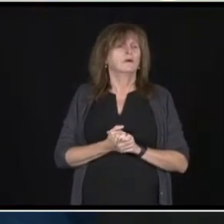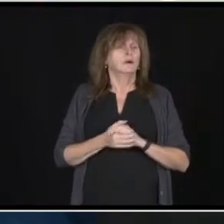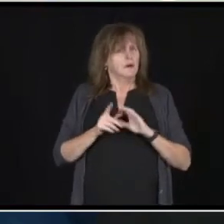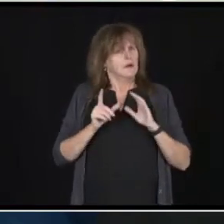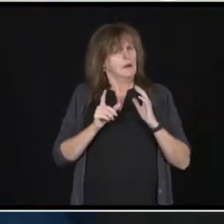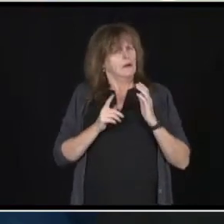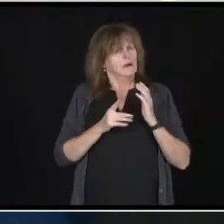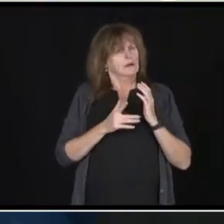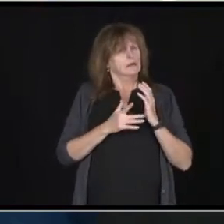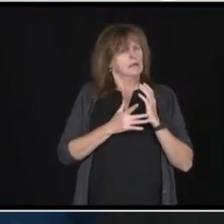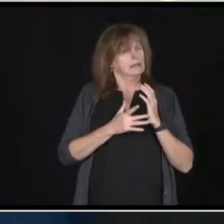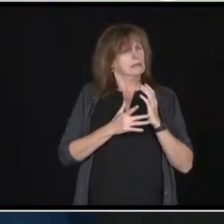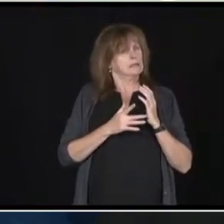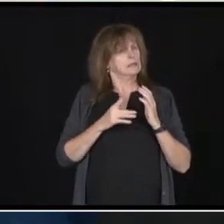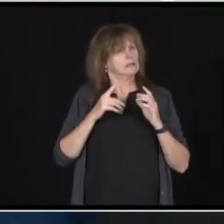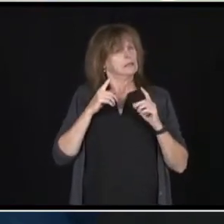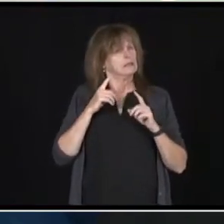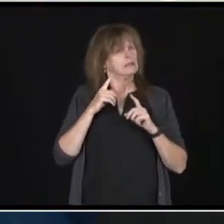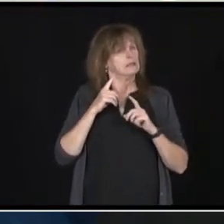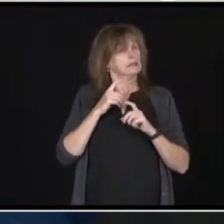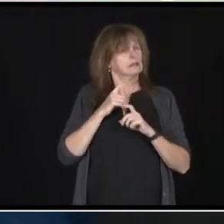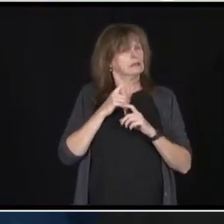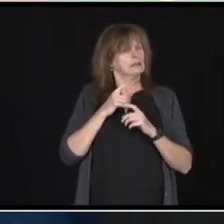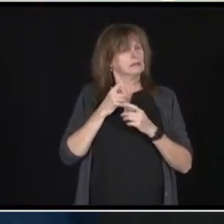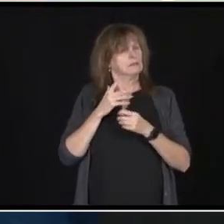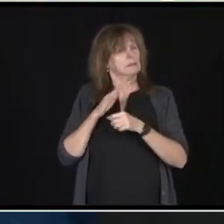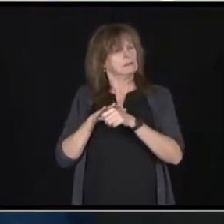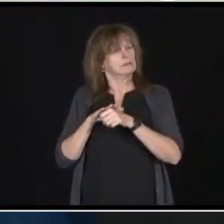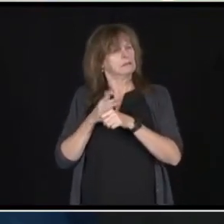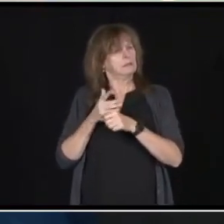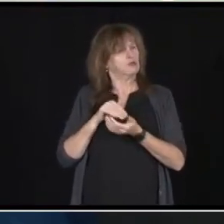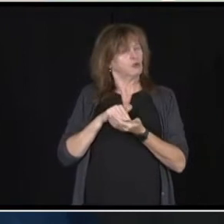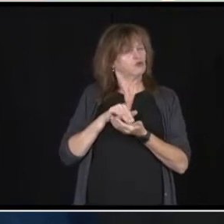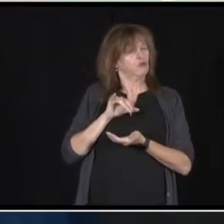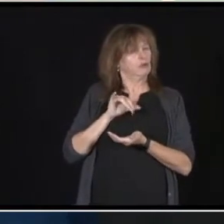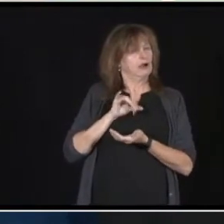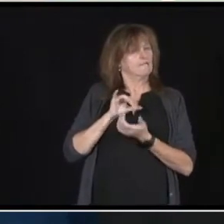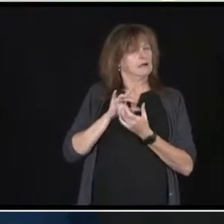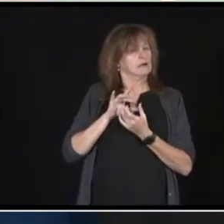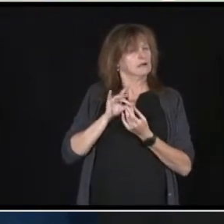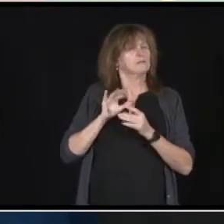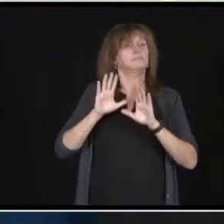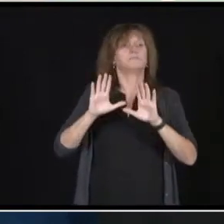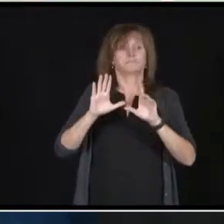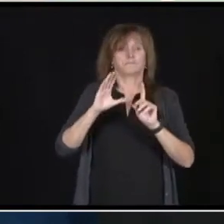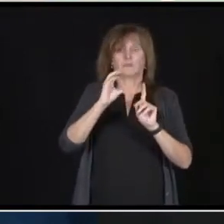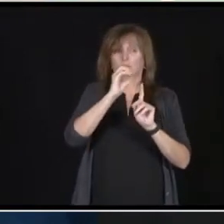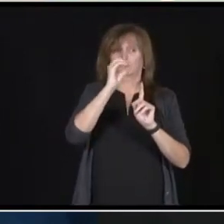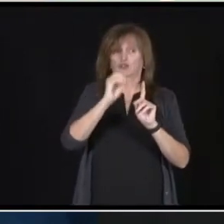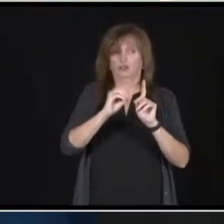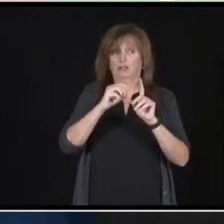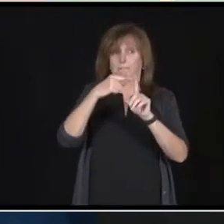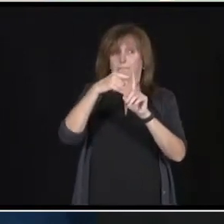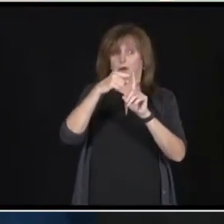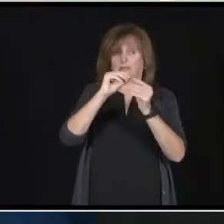Last >> Next question comes from Rob Ferguson at the Toronto Star. I will get a bit technical so this'll